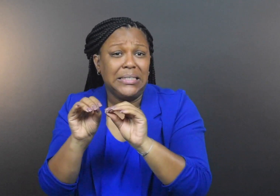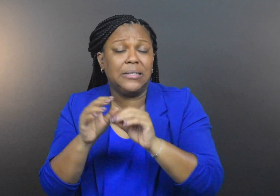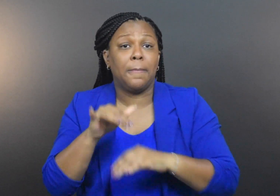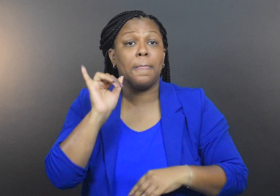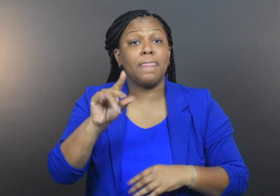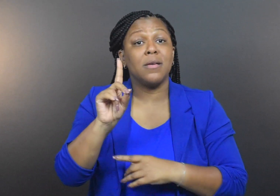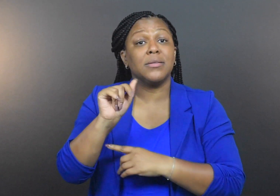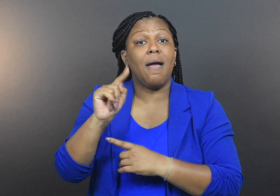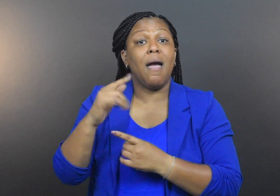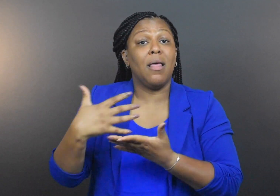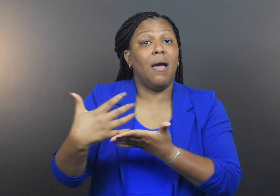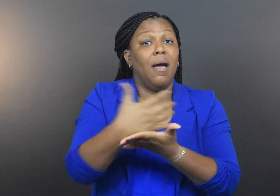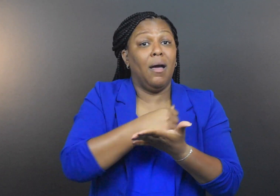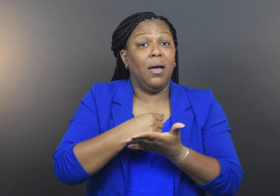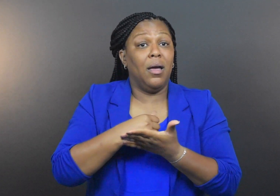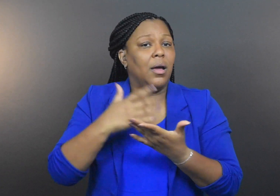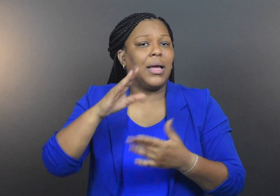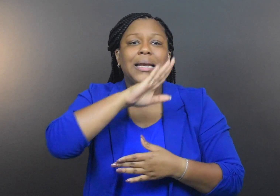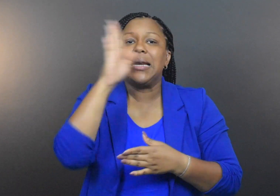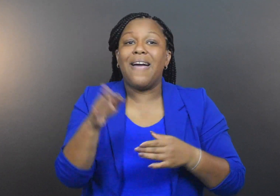“The data landscape was never consistent.